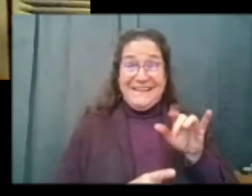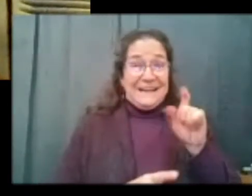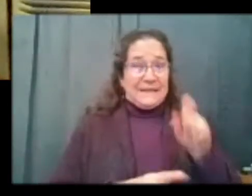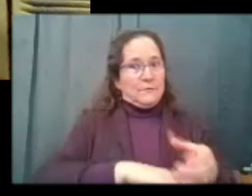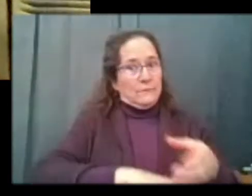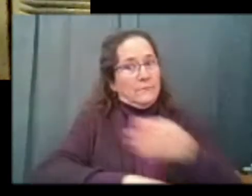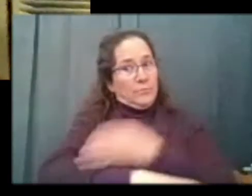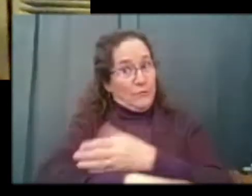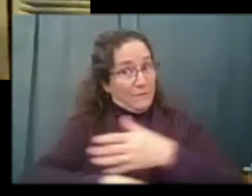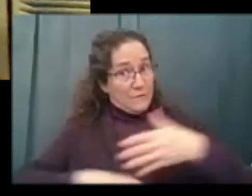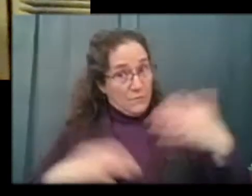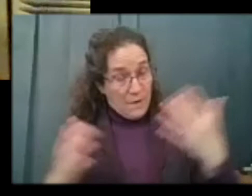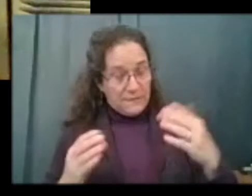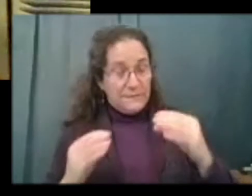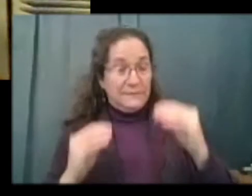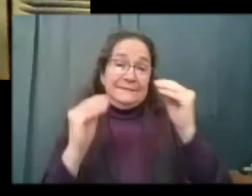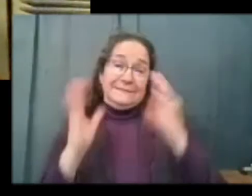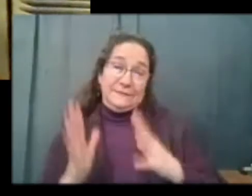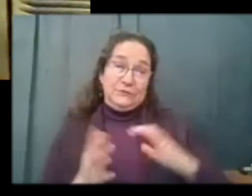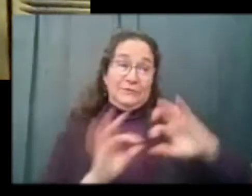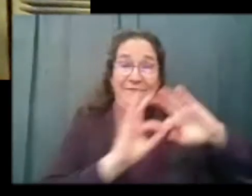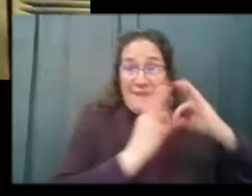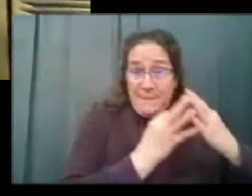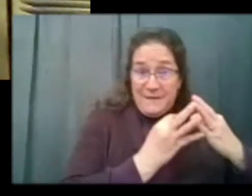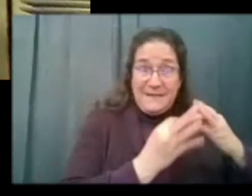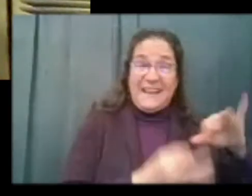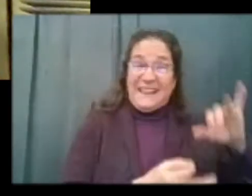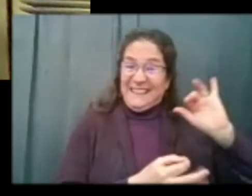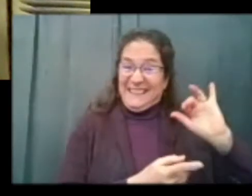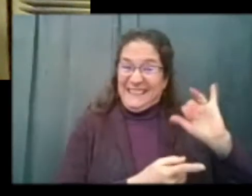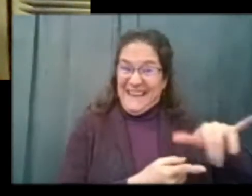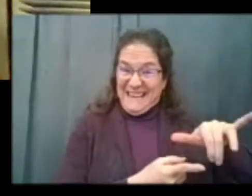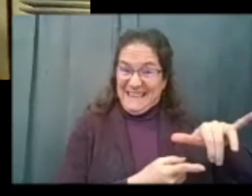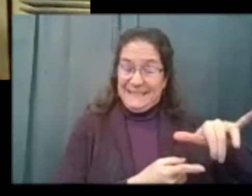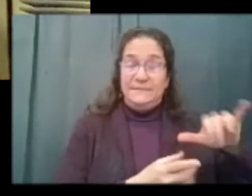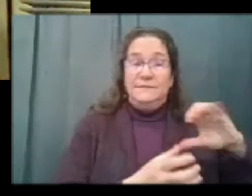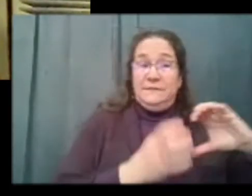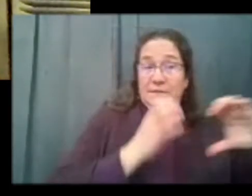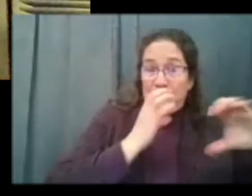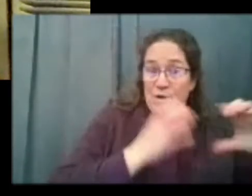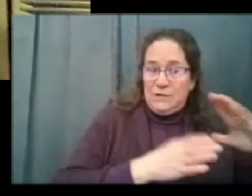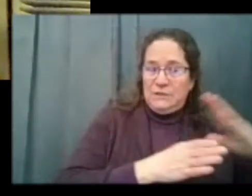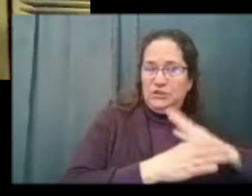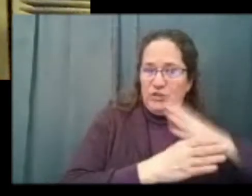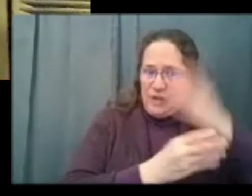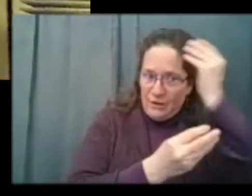between educators and families, is is communicating and sharing those little nuances